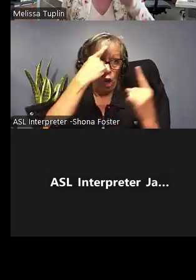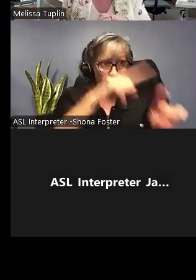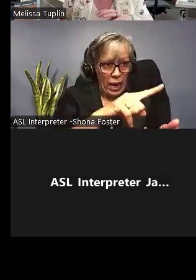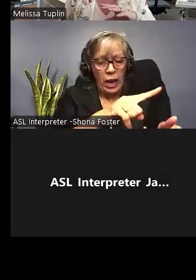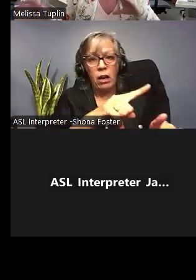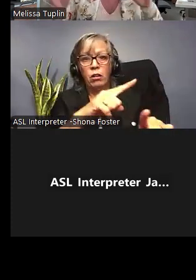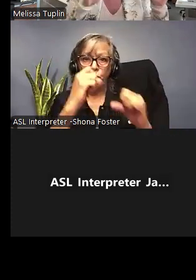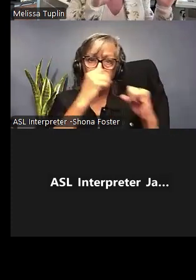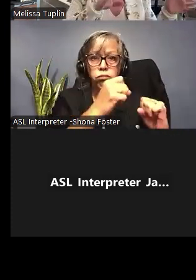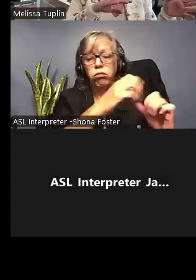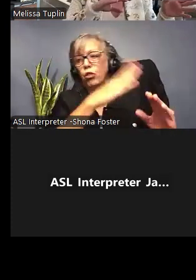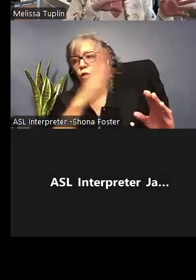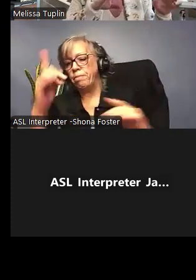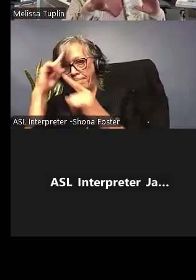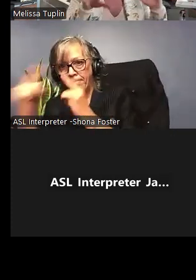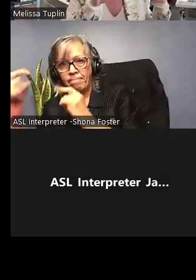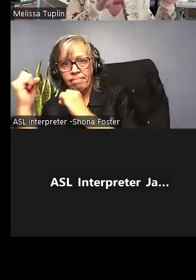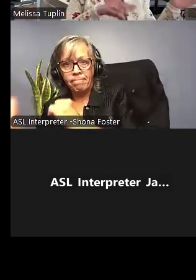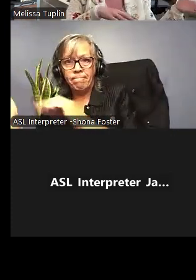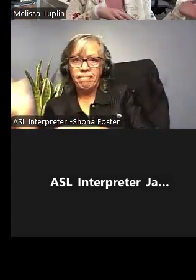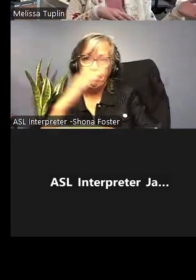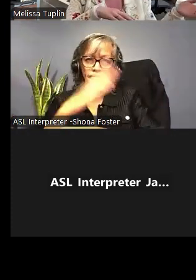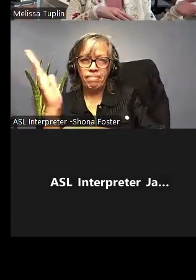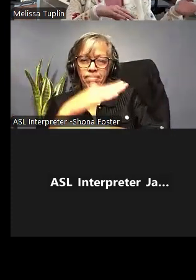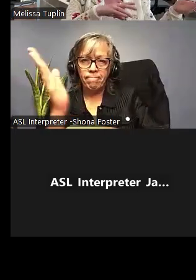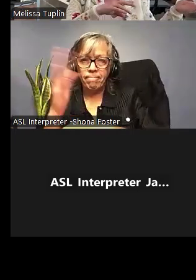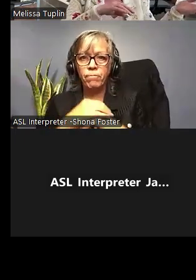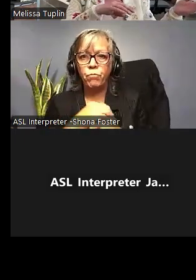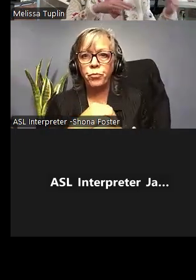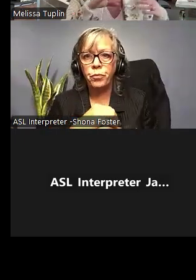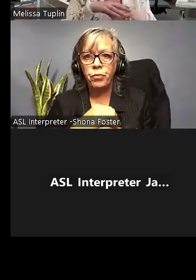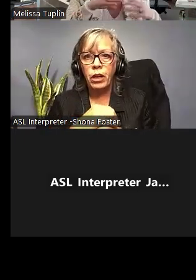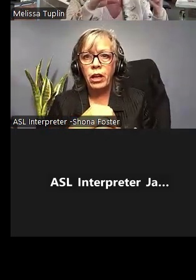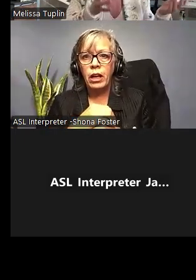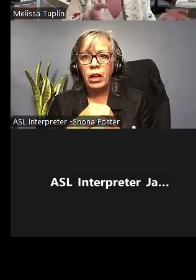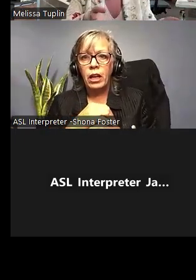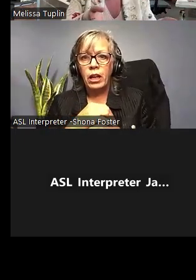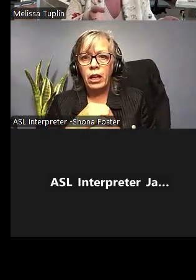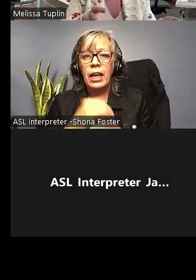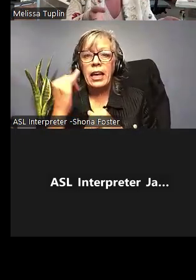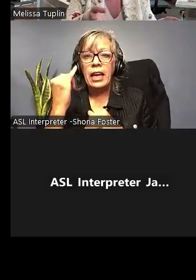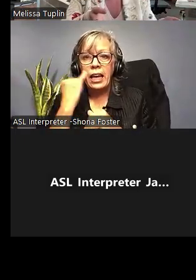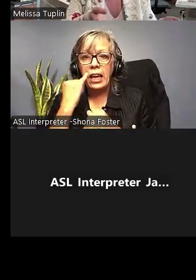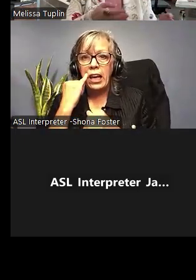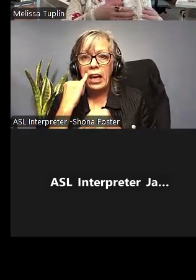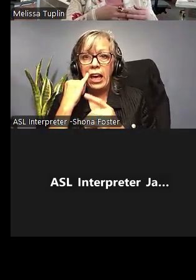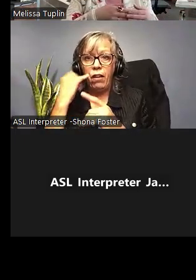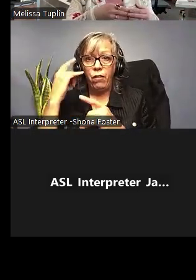A rating of strongly agree in both considerations will receive five additional percentage points,